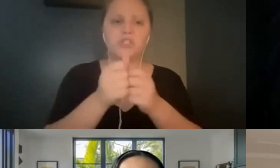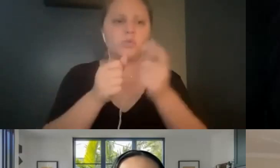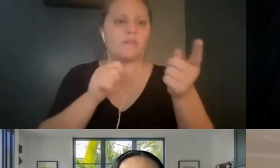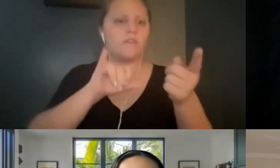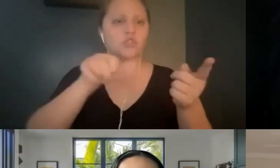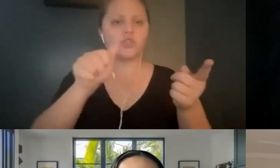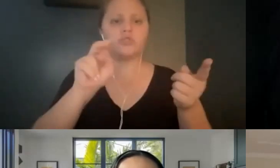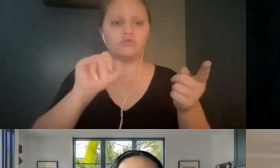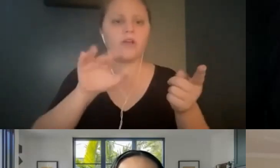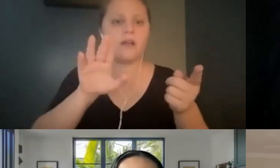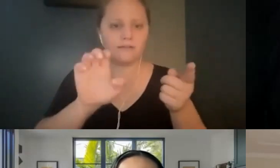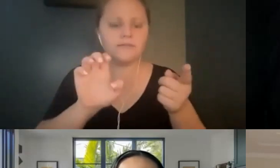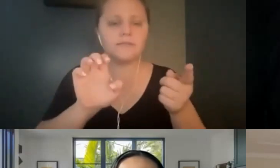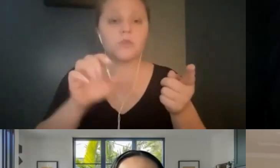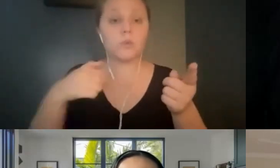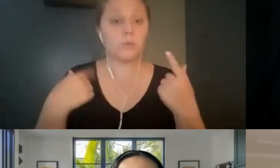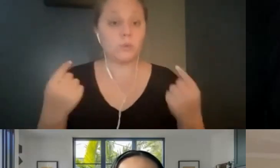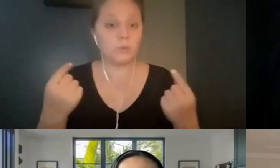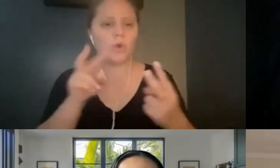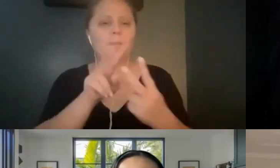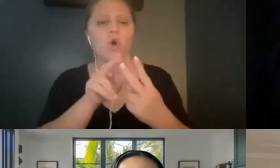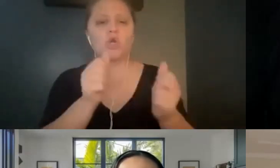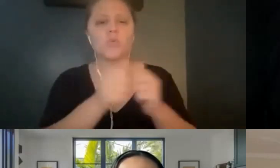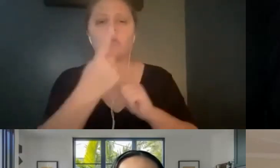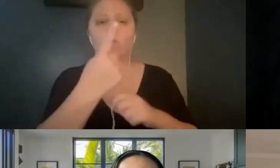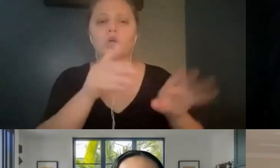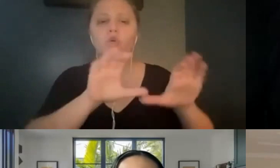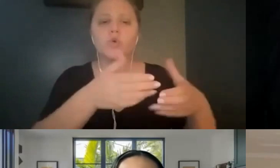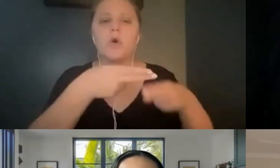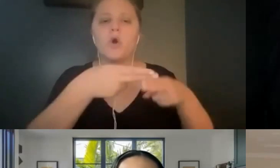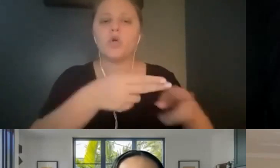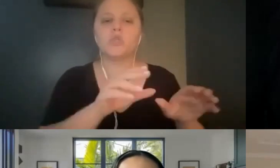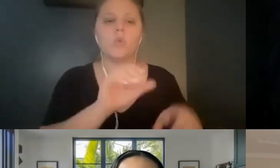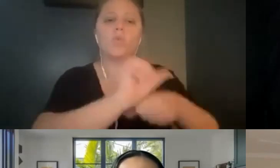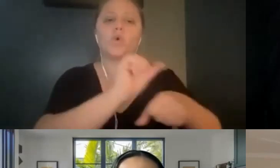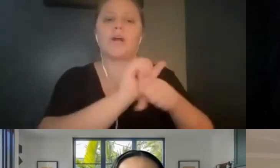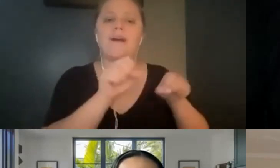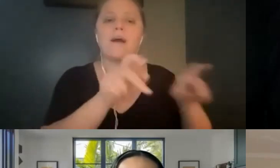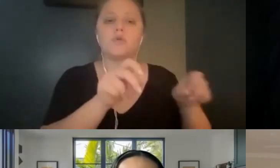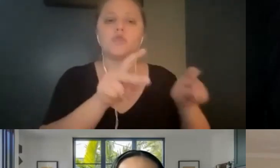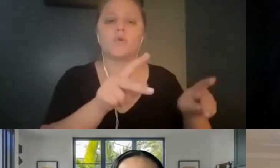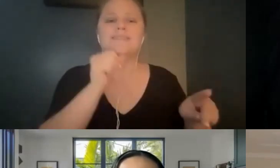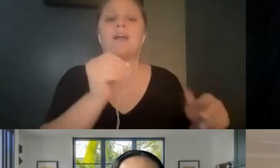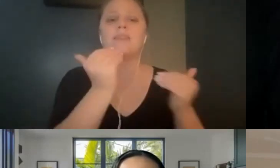was we partnered with a group called Work Opportunities Unlimited. They're in the Palm Beach County area